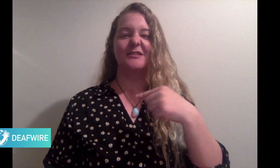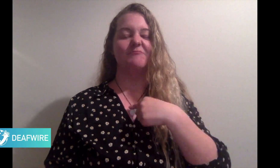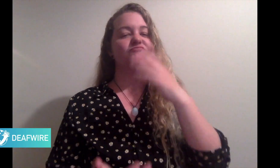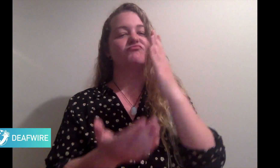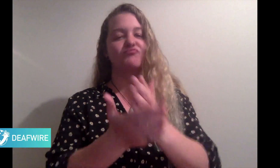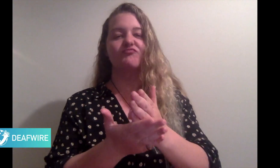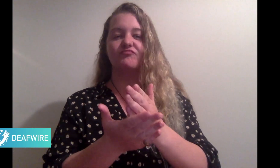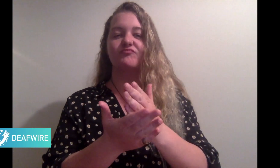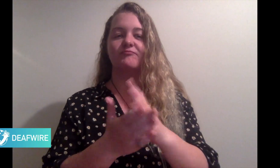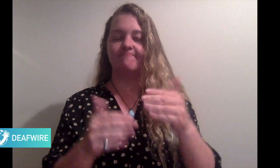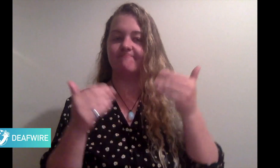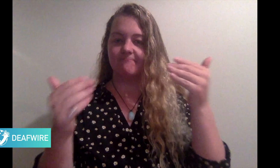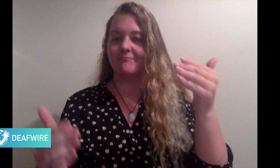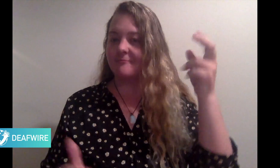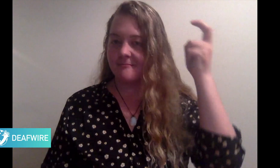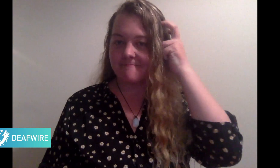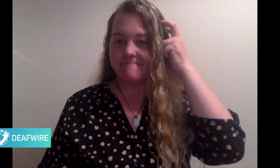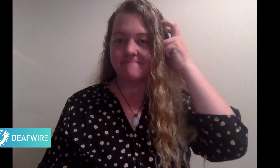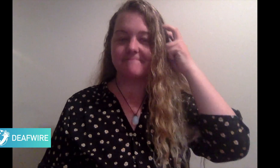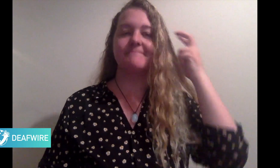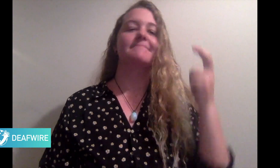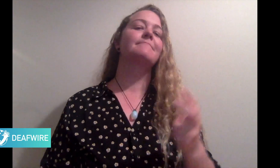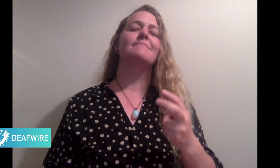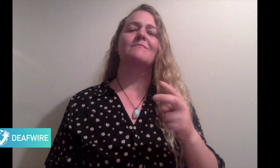I decided to get a cochlear implant,